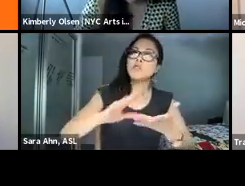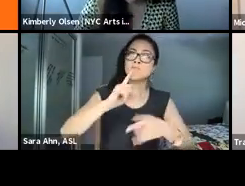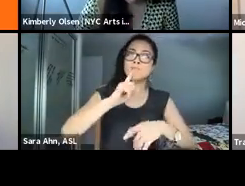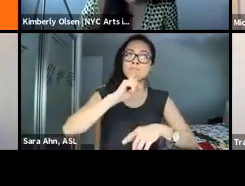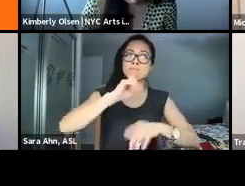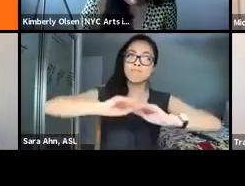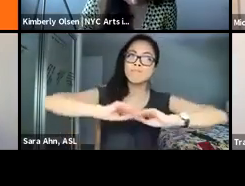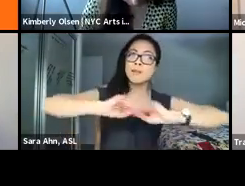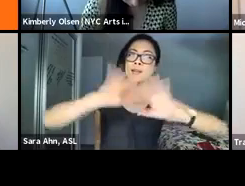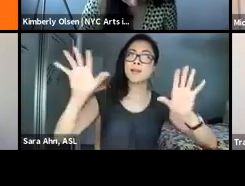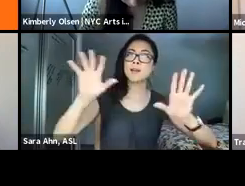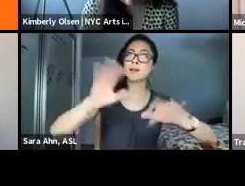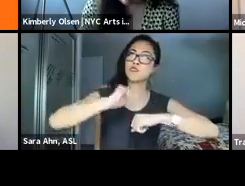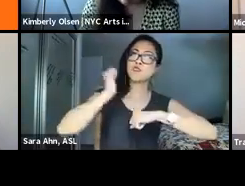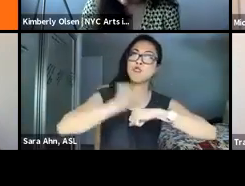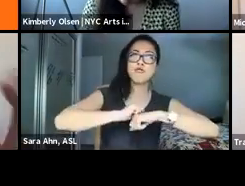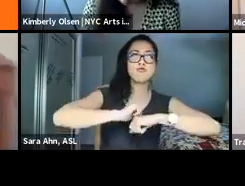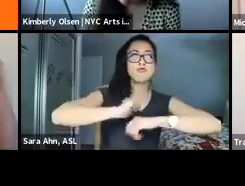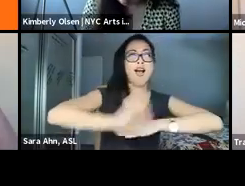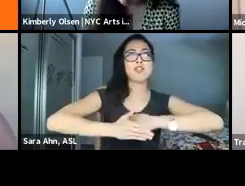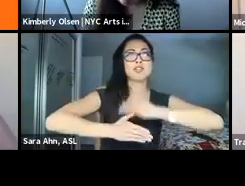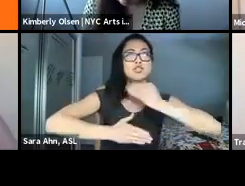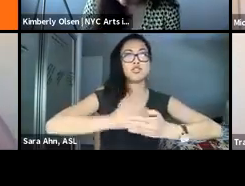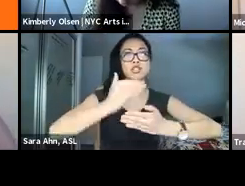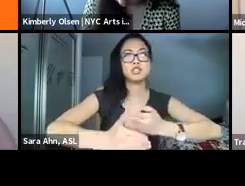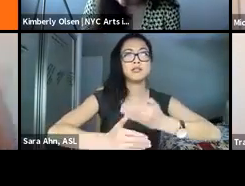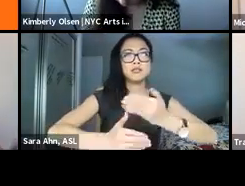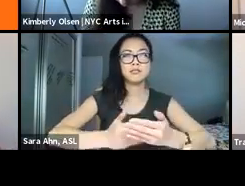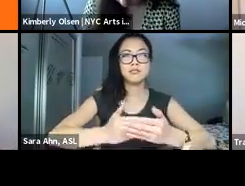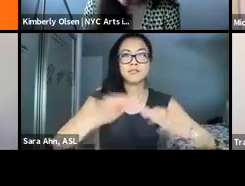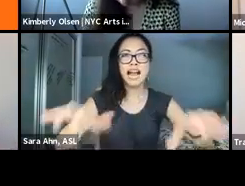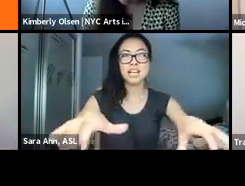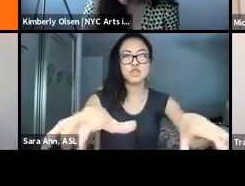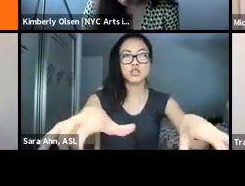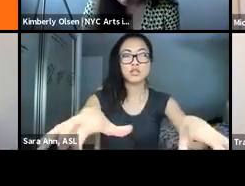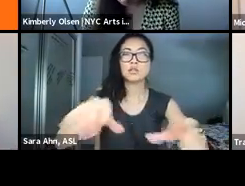your last words because we're at five until 7:00.